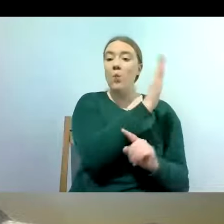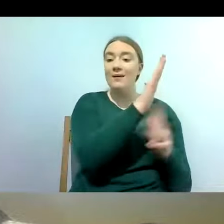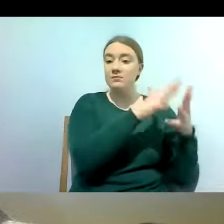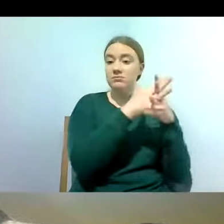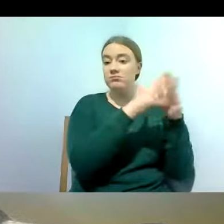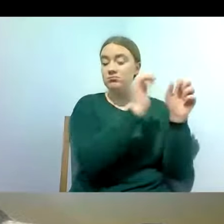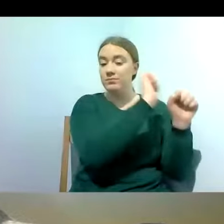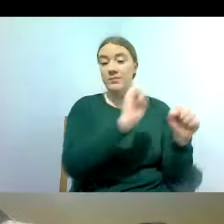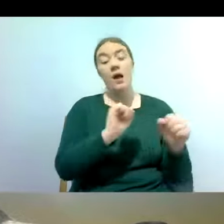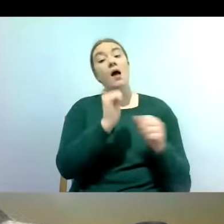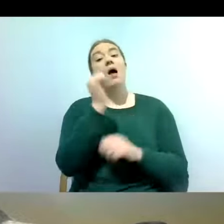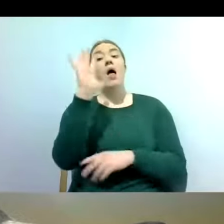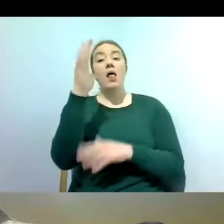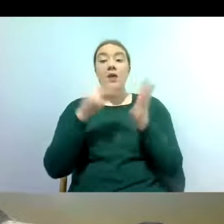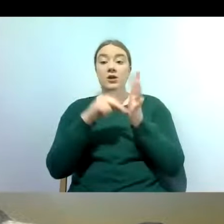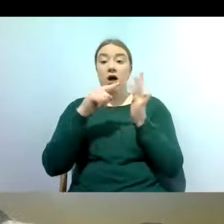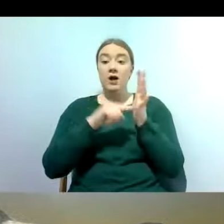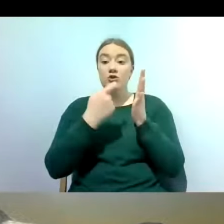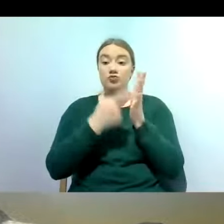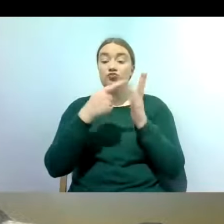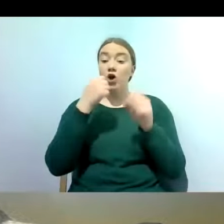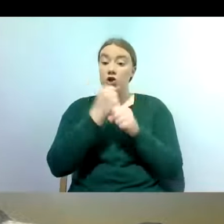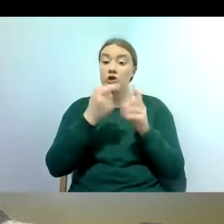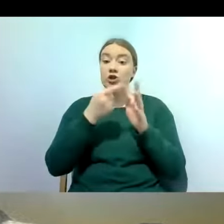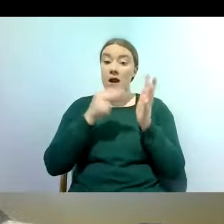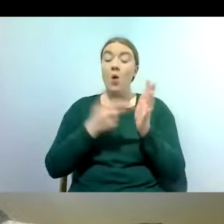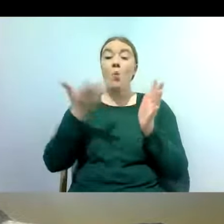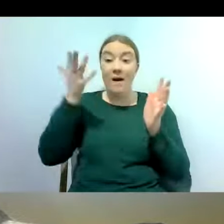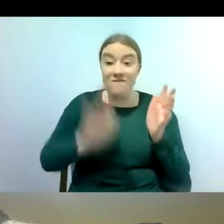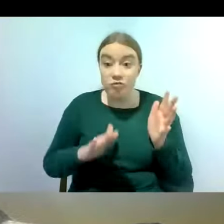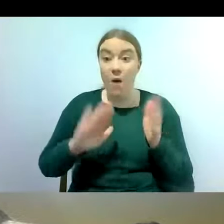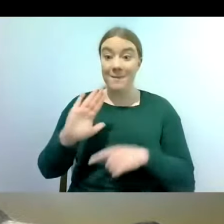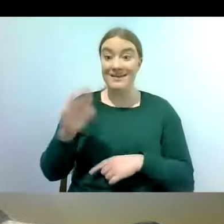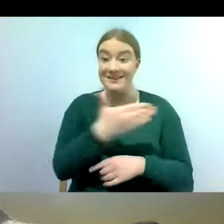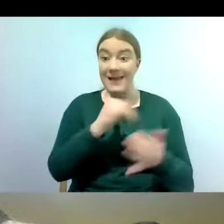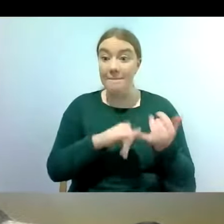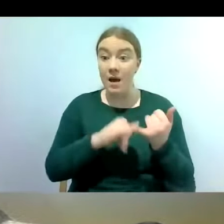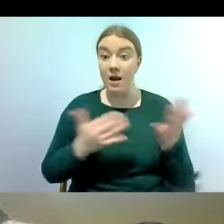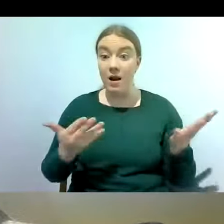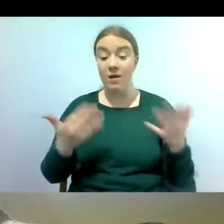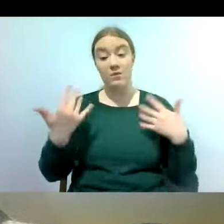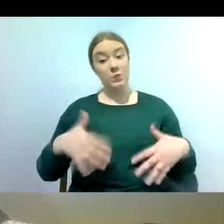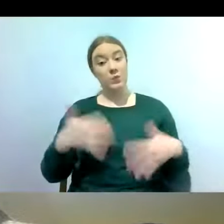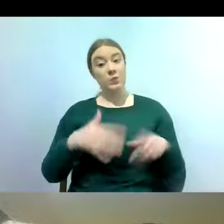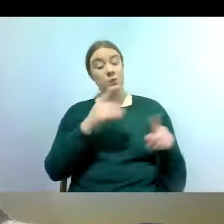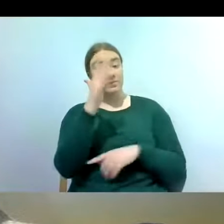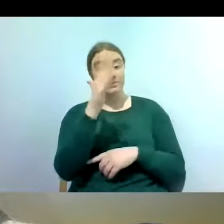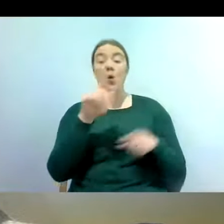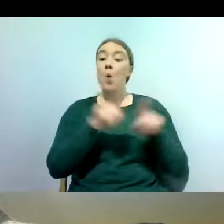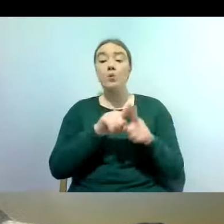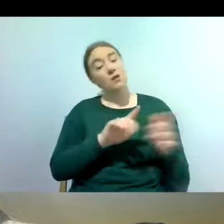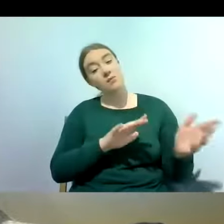directly from salmon they of course also provide food for terrestrial freshwater predators